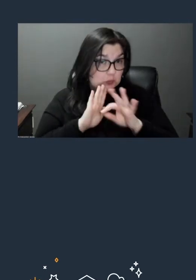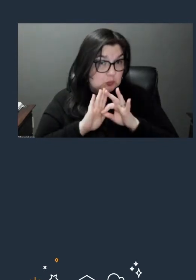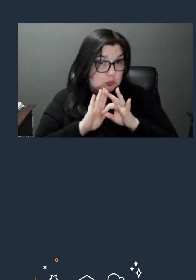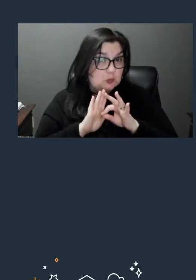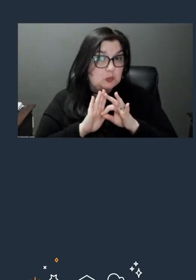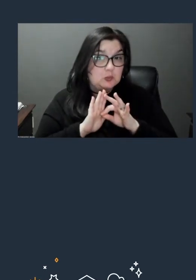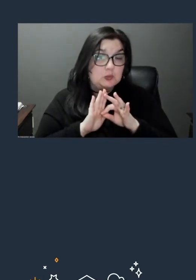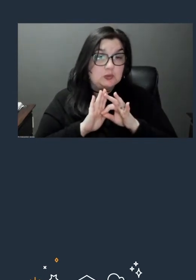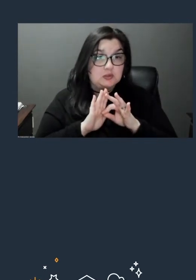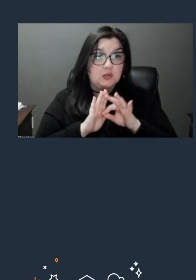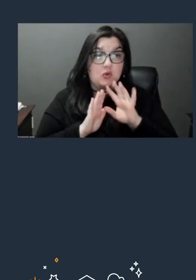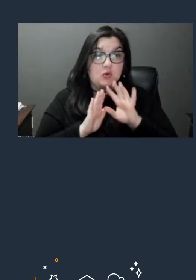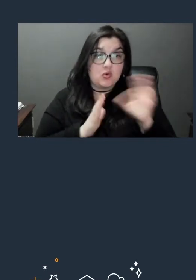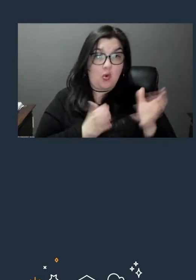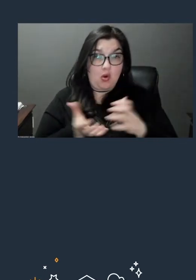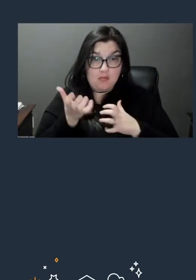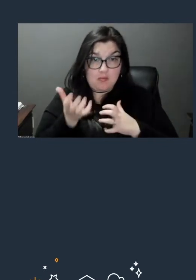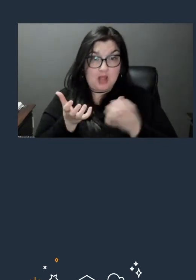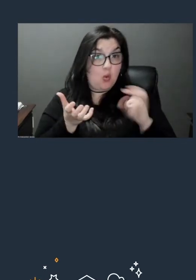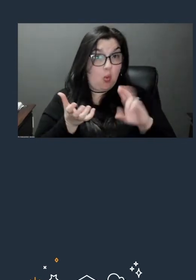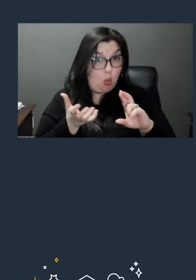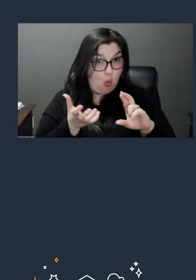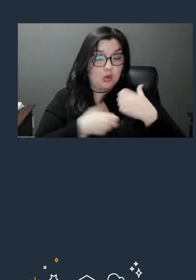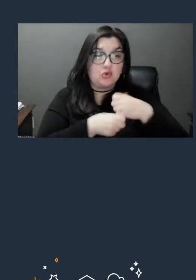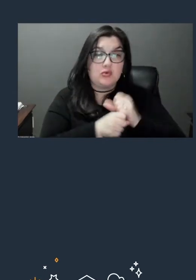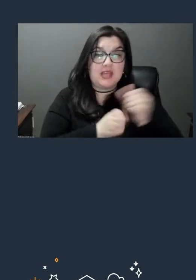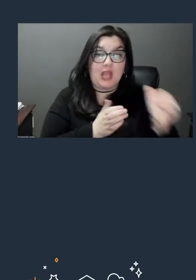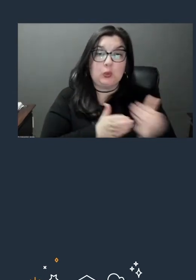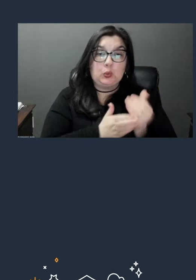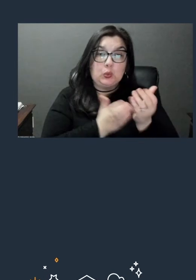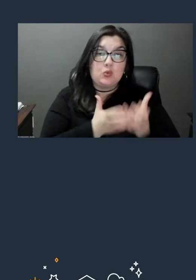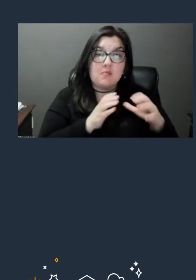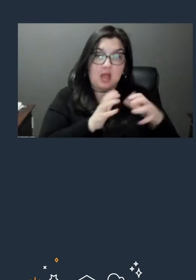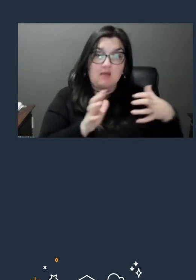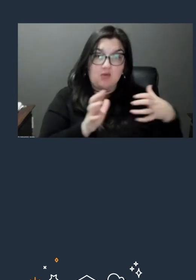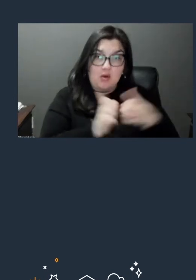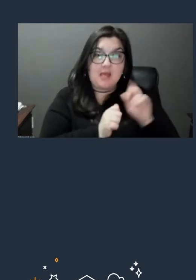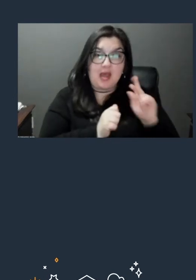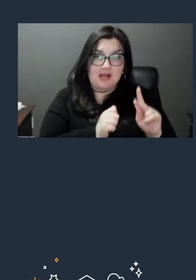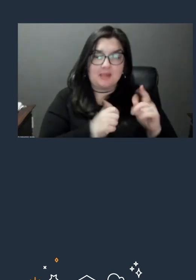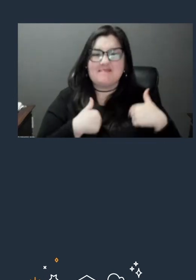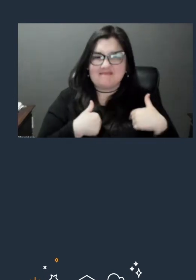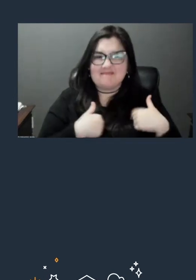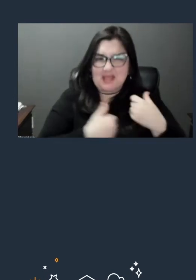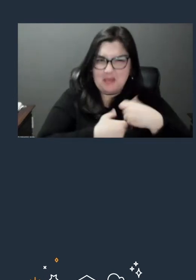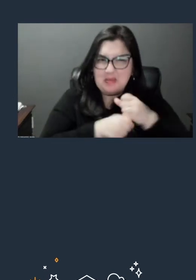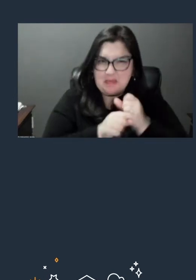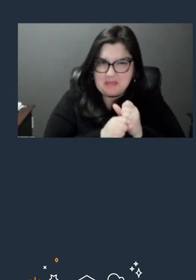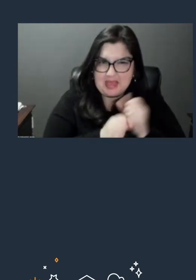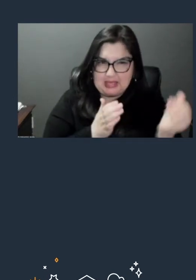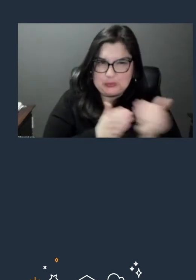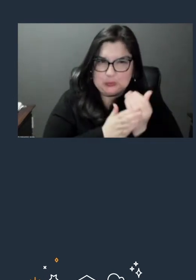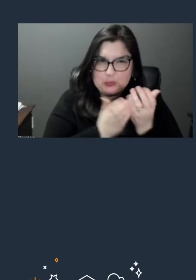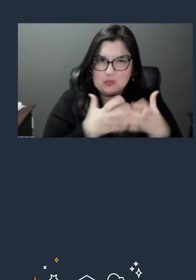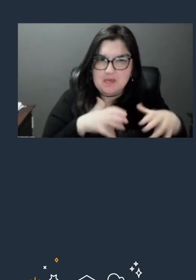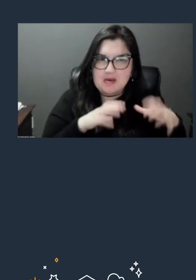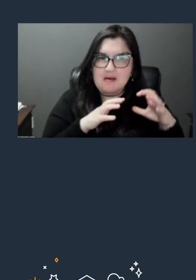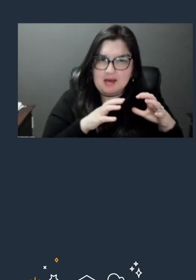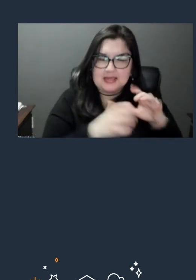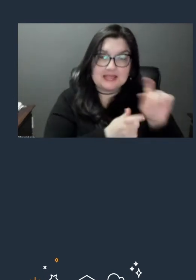or you can create a new bucket from this backup. I'm gonna create a new bucket. So, specify the name of the bucket